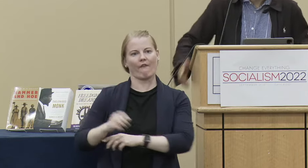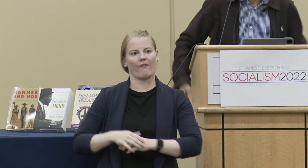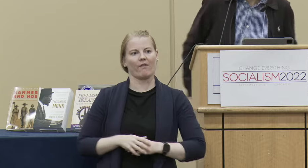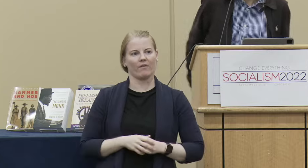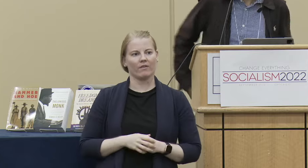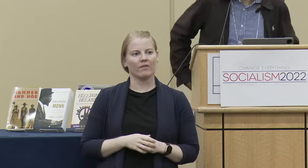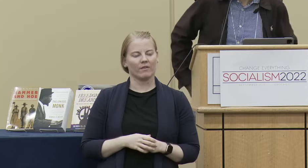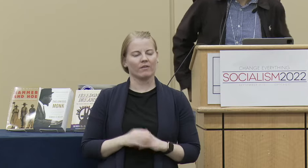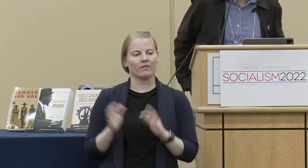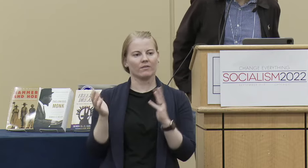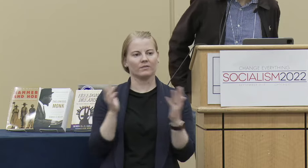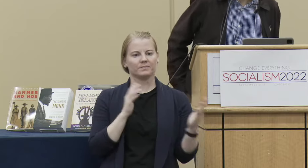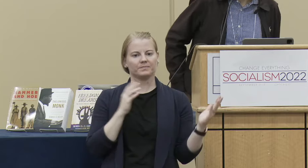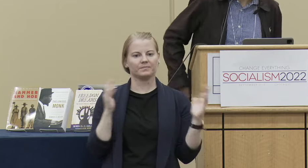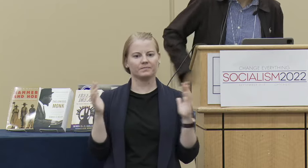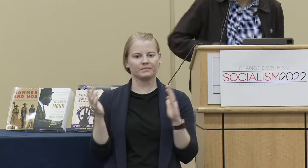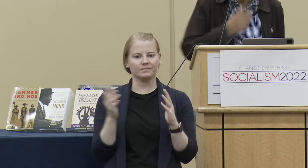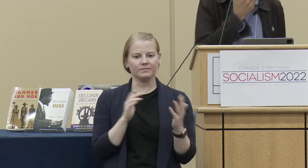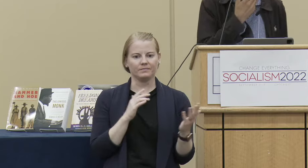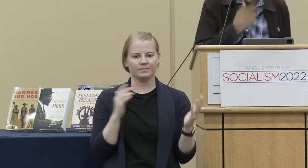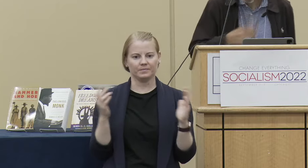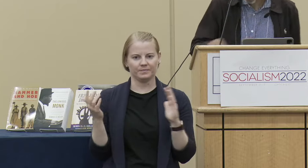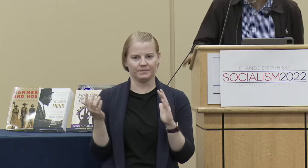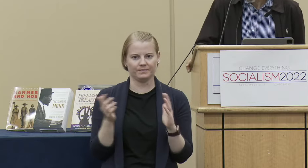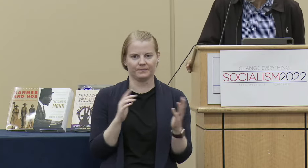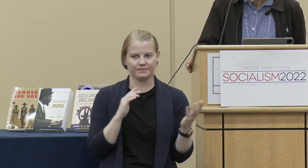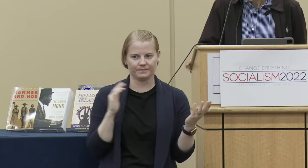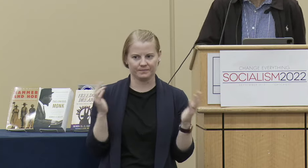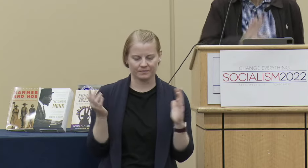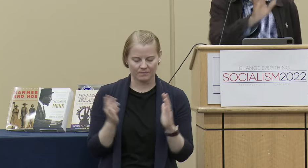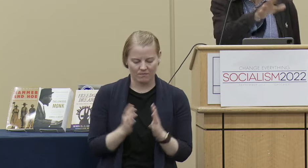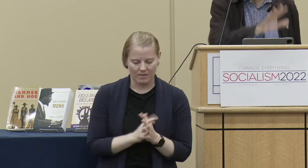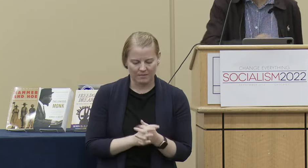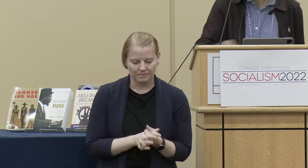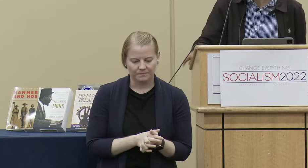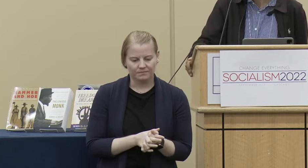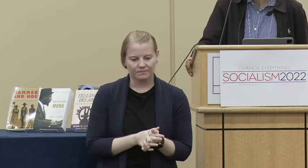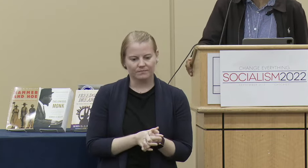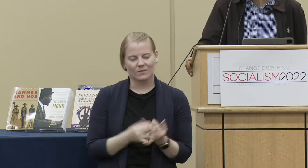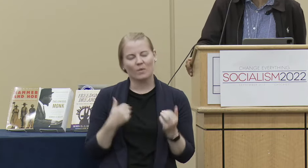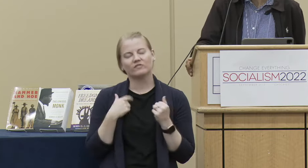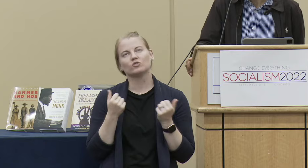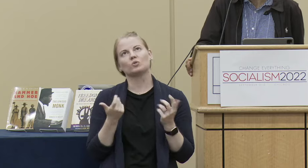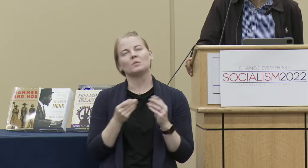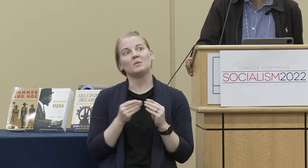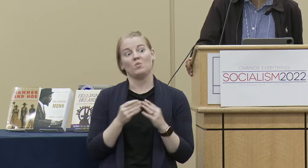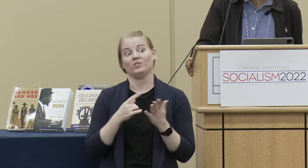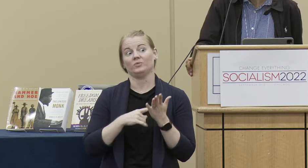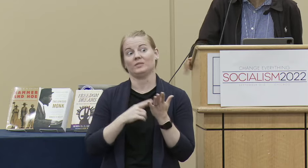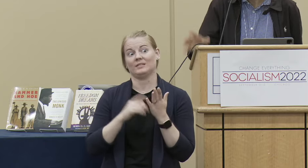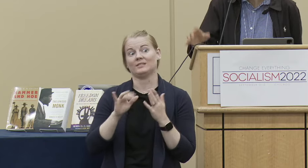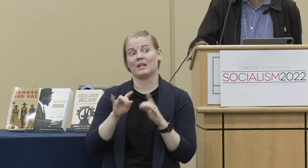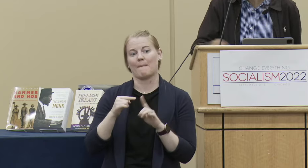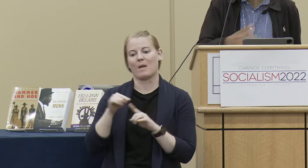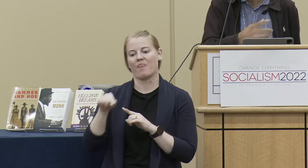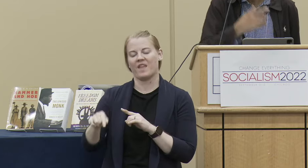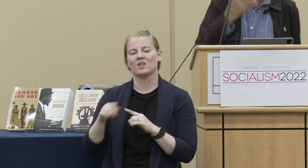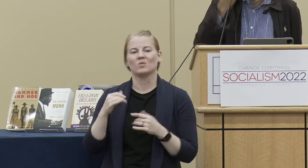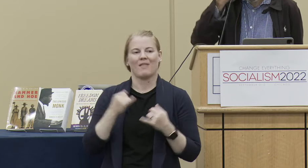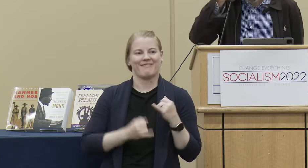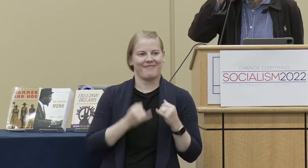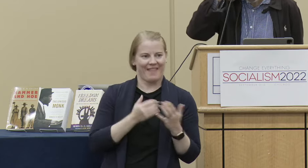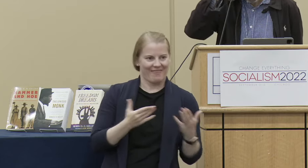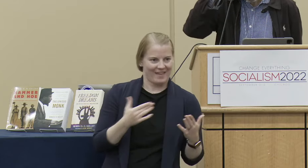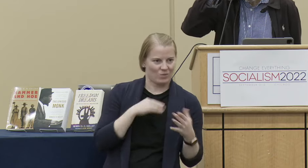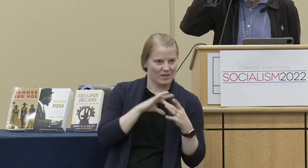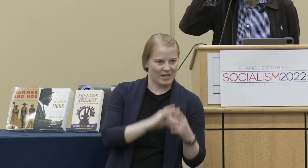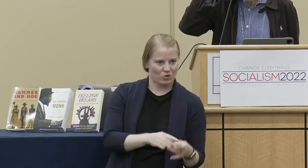vanguard .